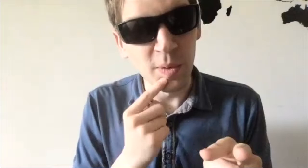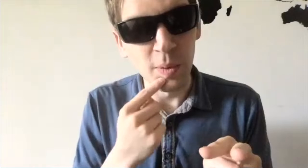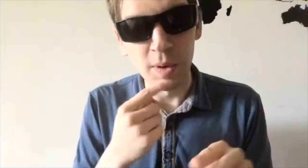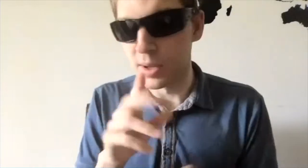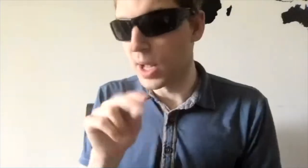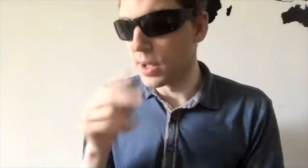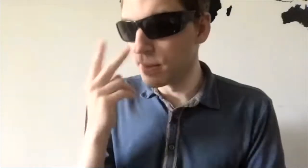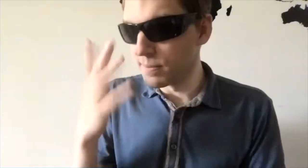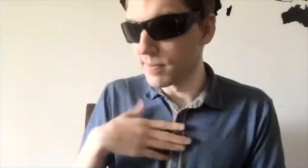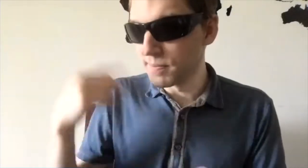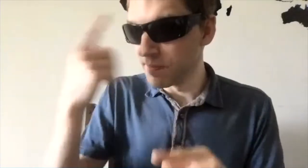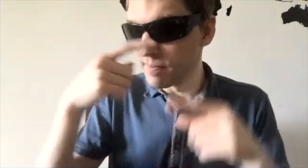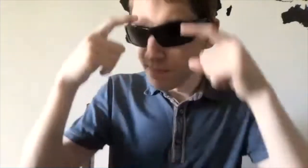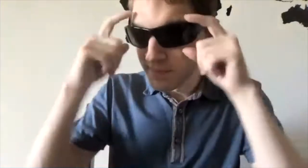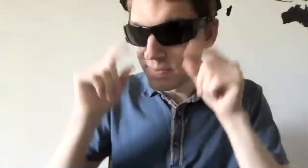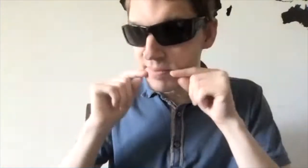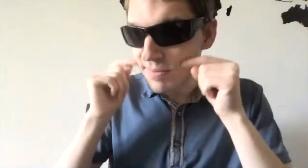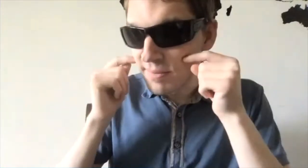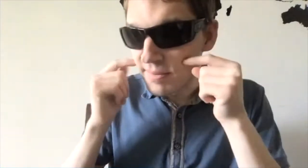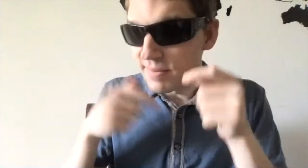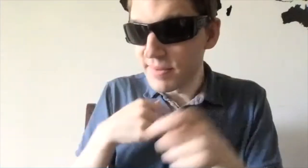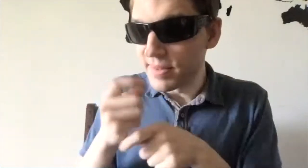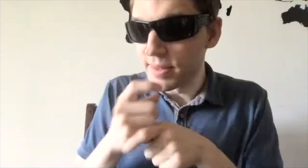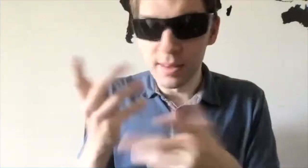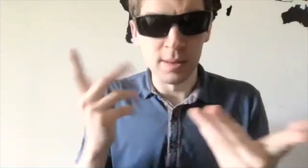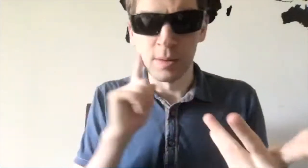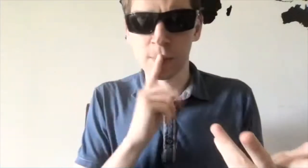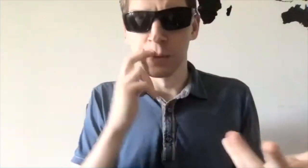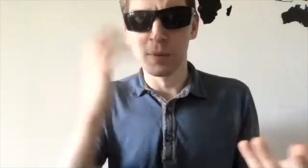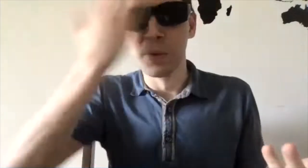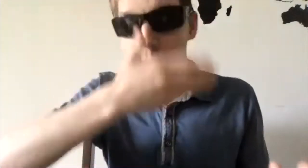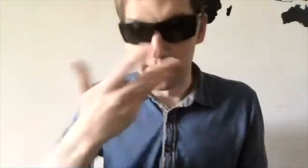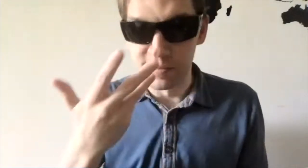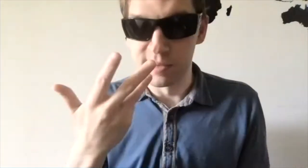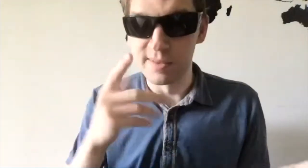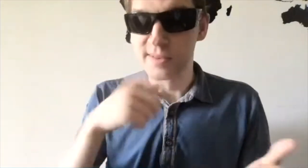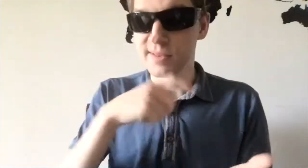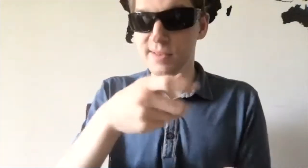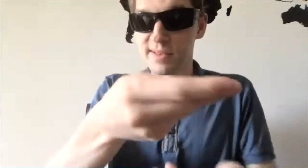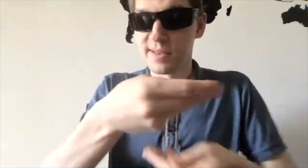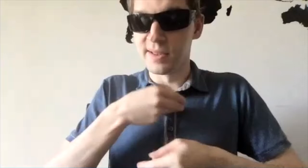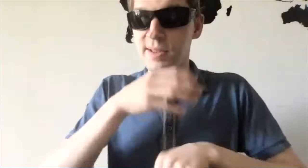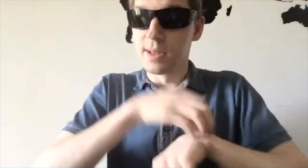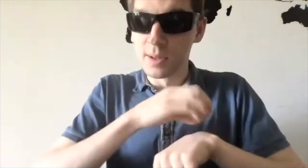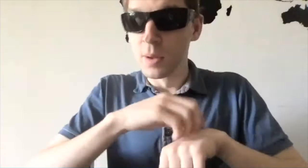having a smirk on their face, that expression can be included in something that's pro tactile.